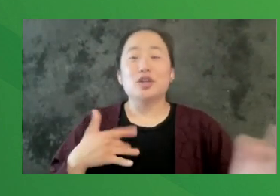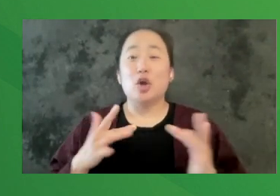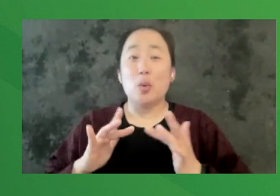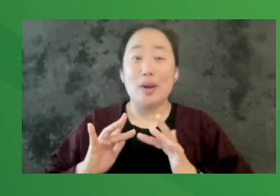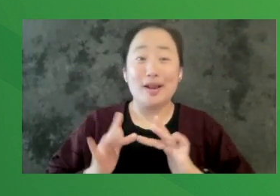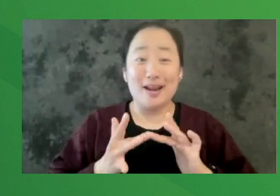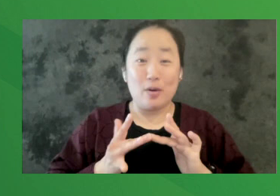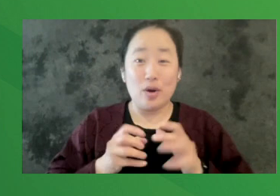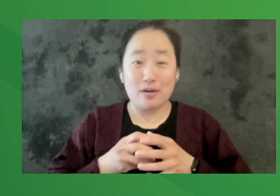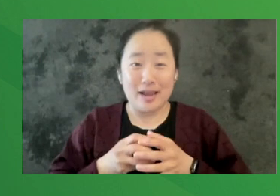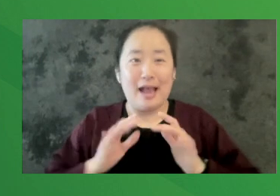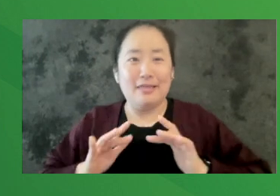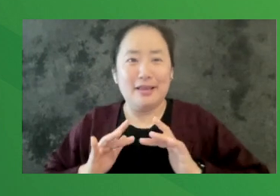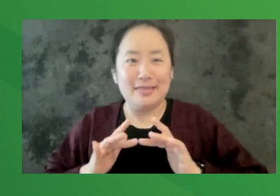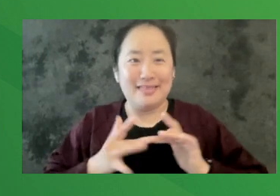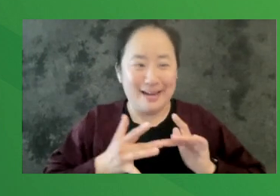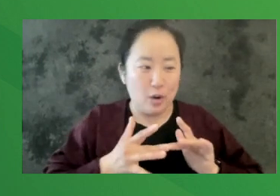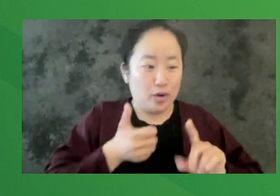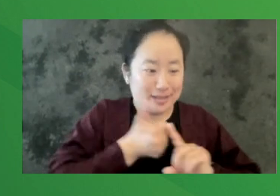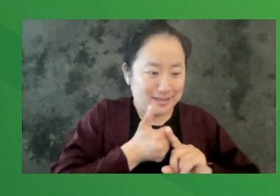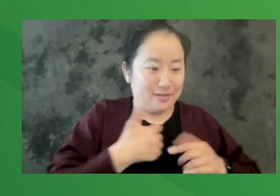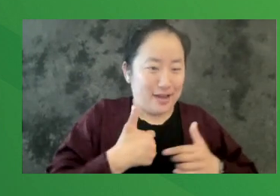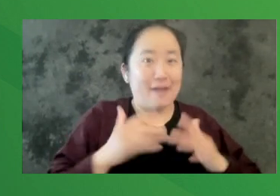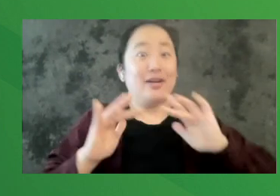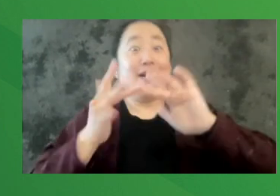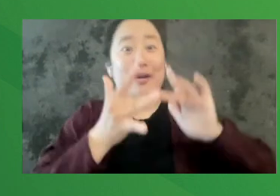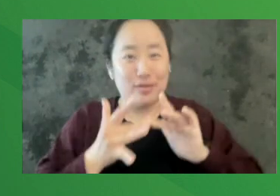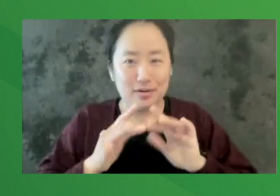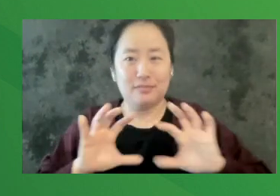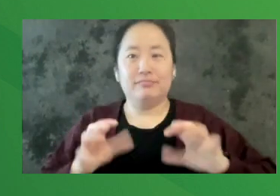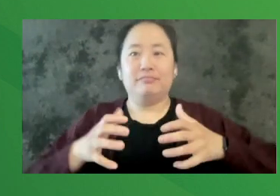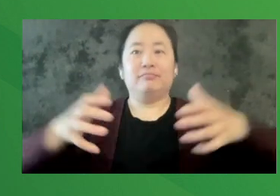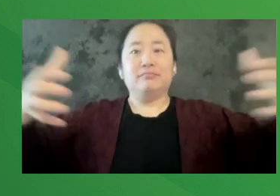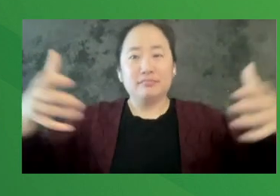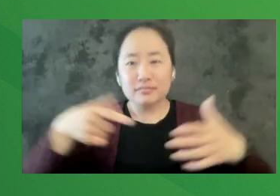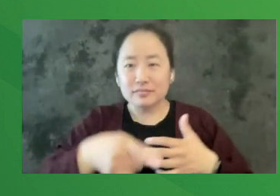a number of networks as well as globally with the Global Environmental Education Partnership.